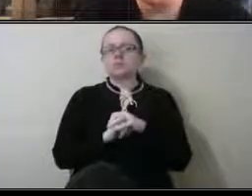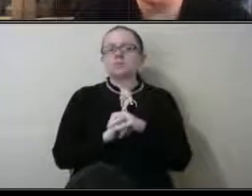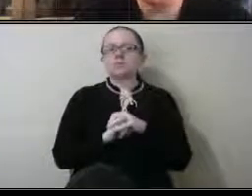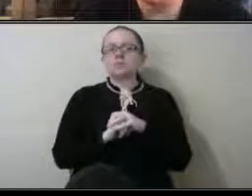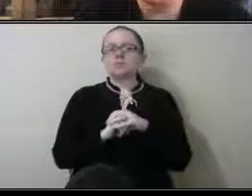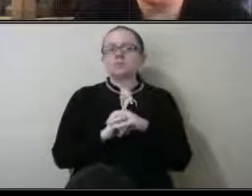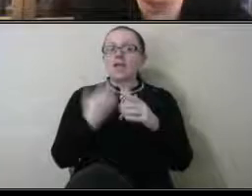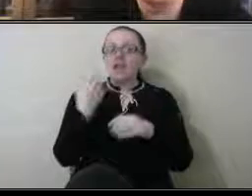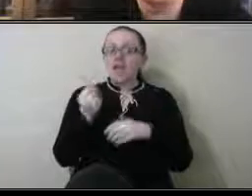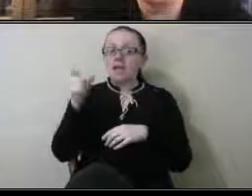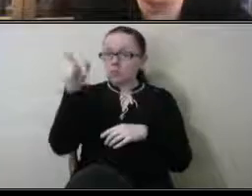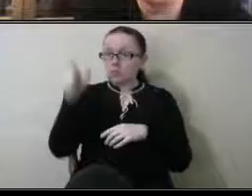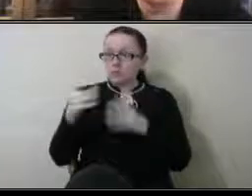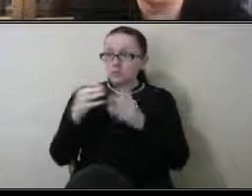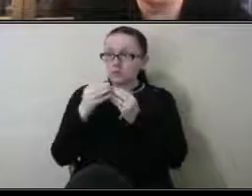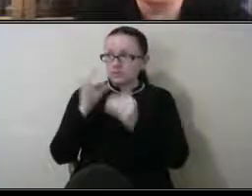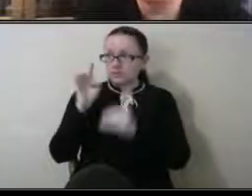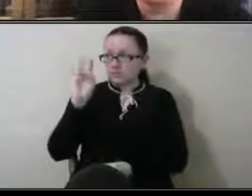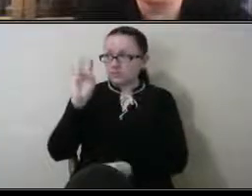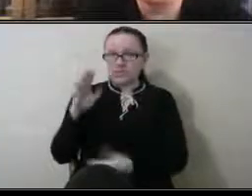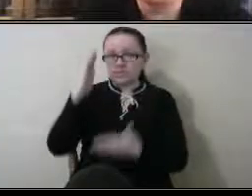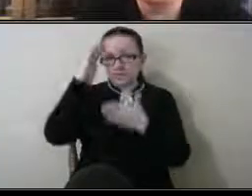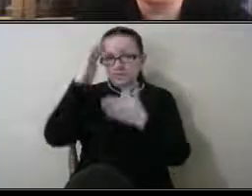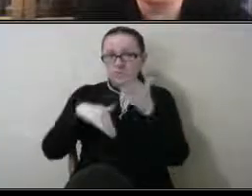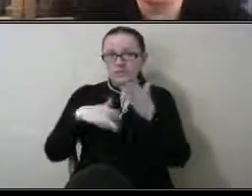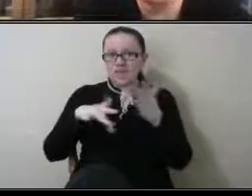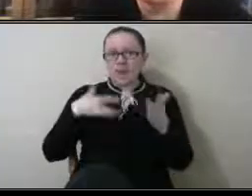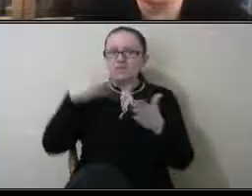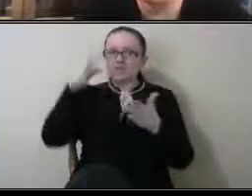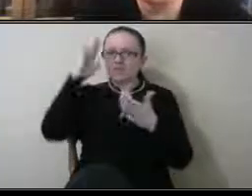within the organization he certainly helped embed that and so that the organization got